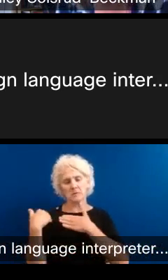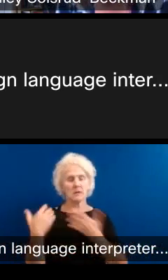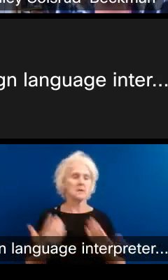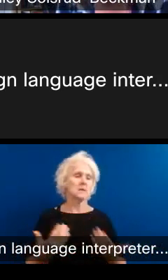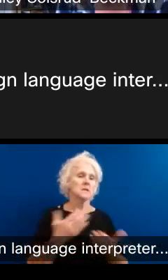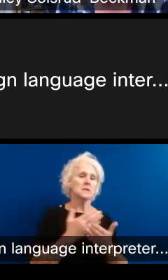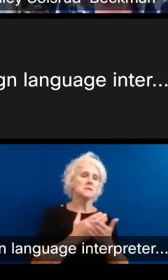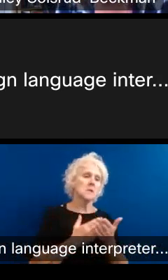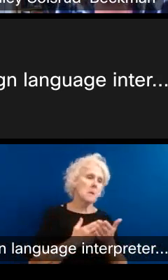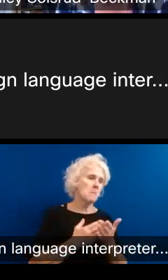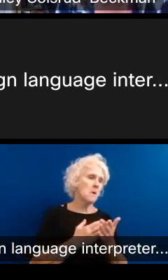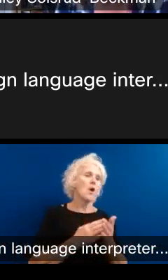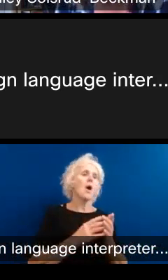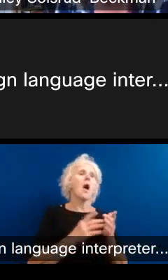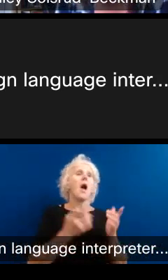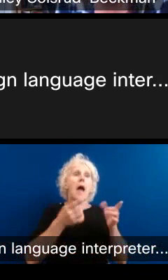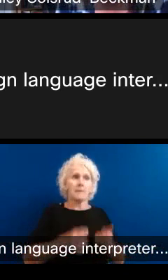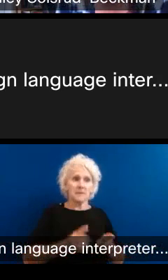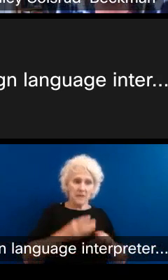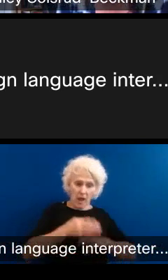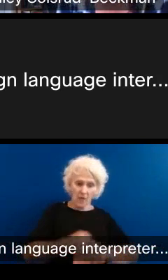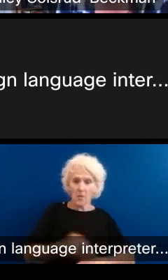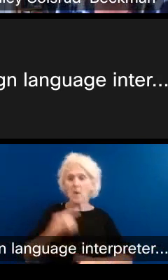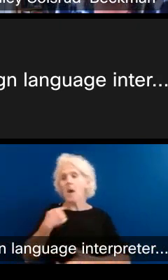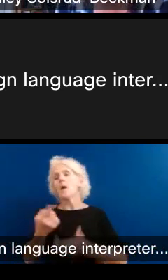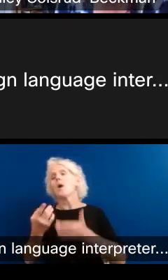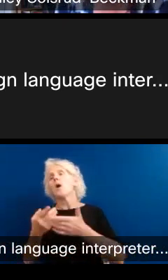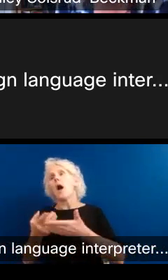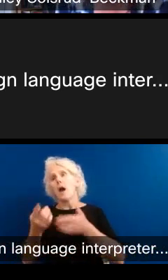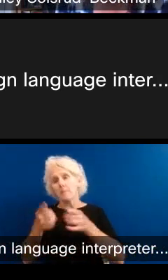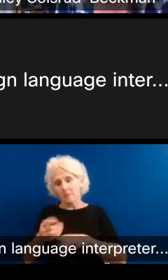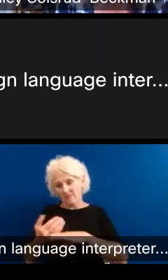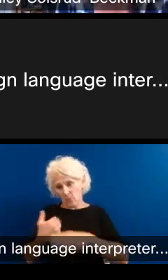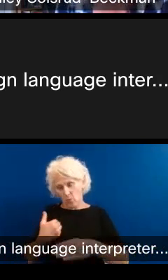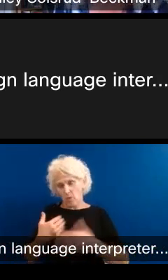proactive, and when you're looking at your case load we want to strongly encourage